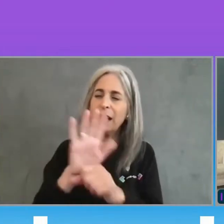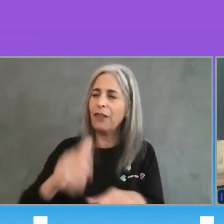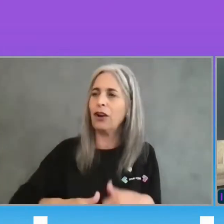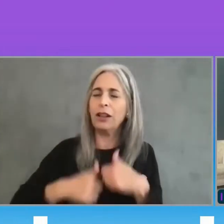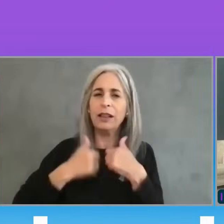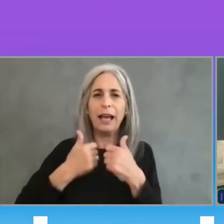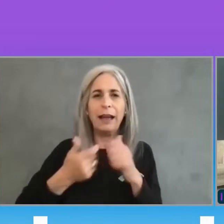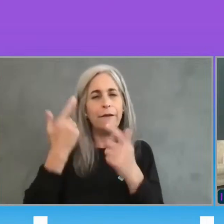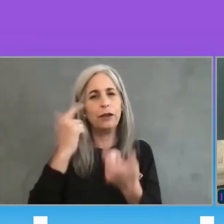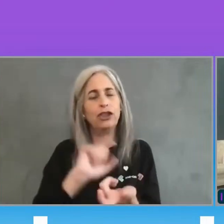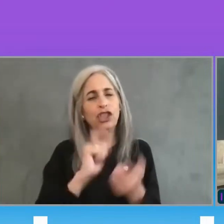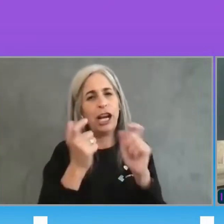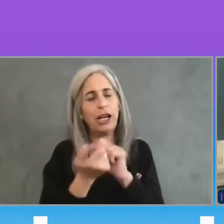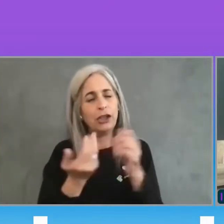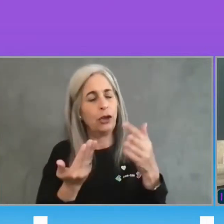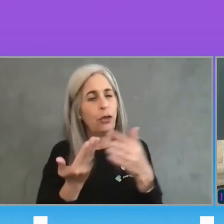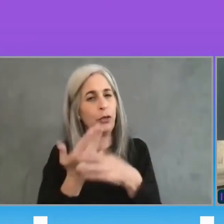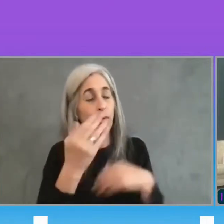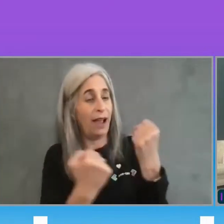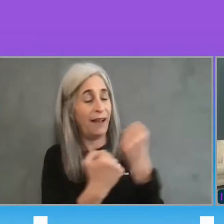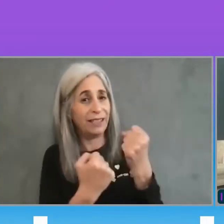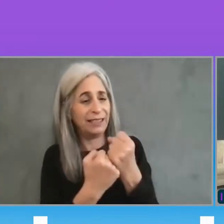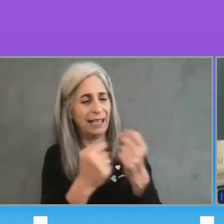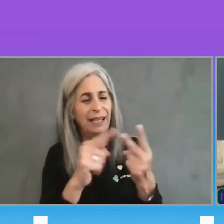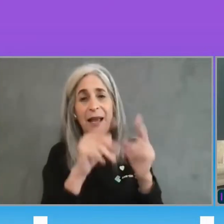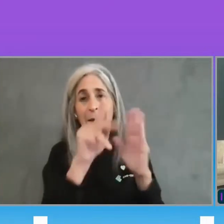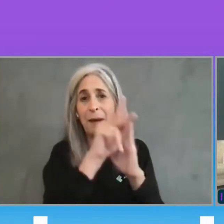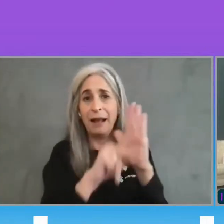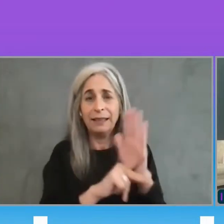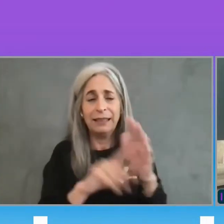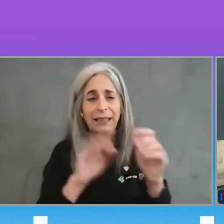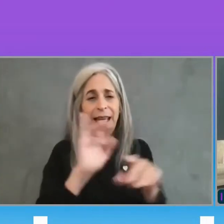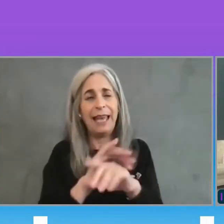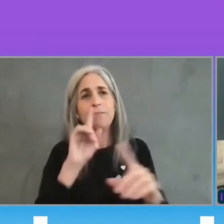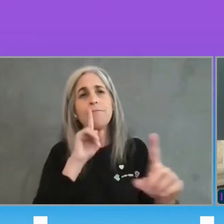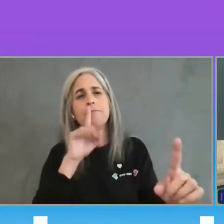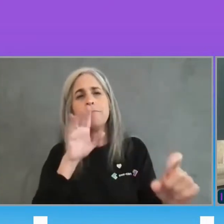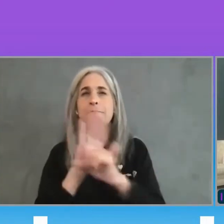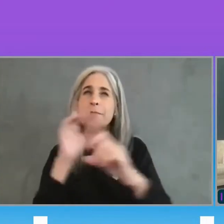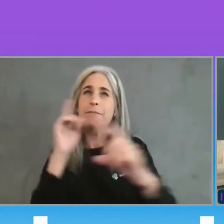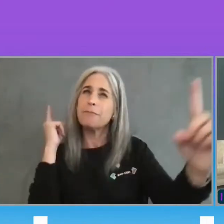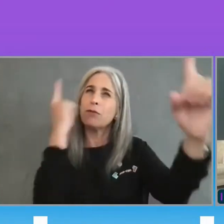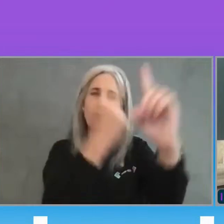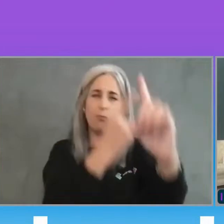happen through advocacy, policy